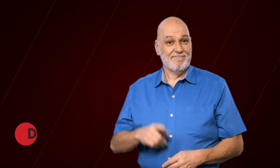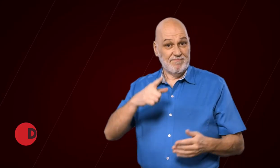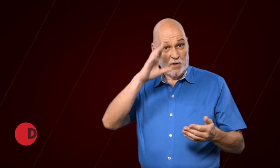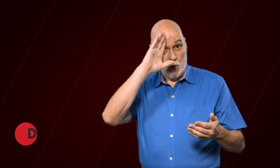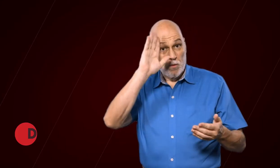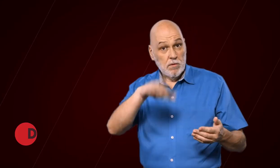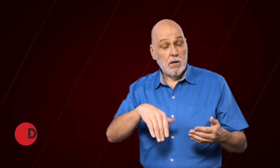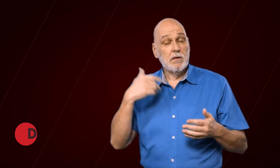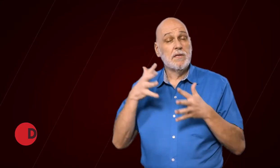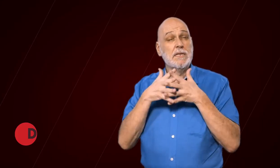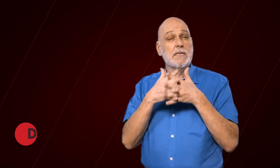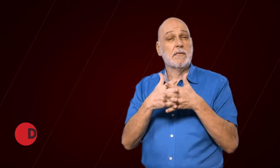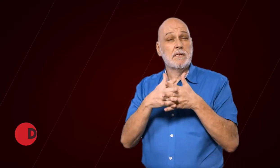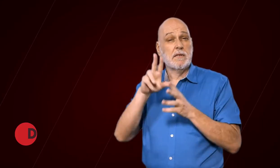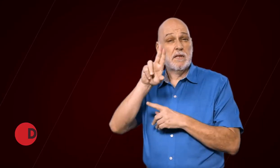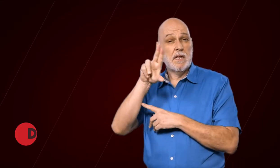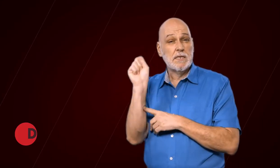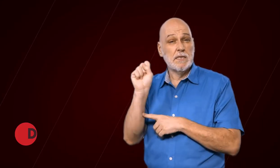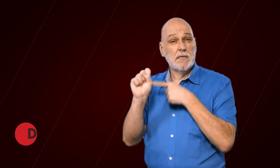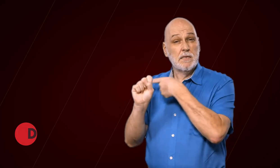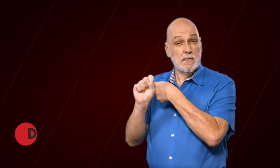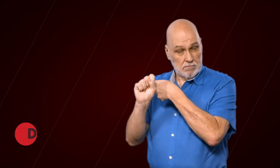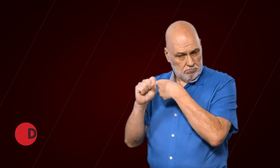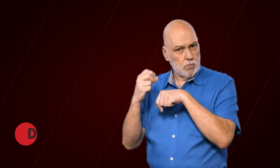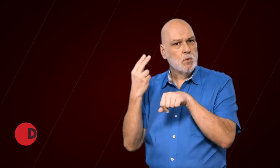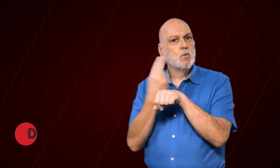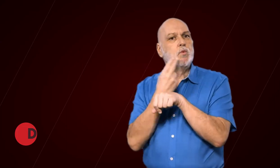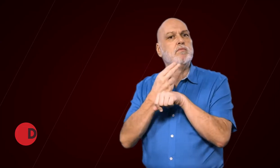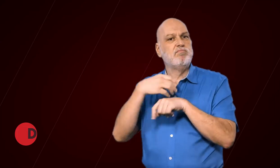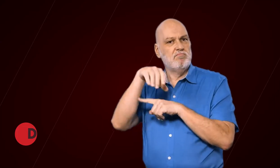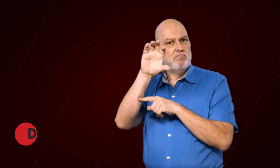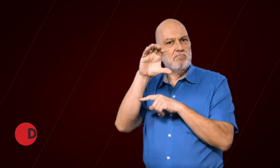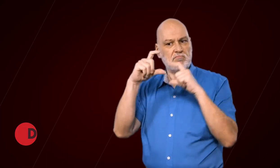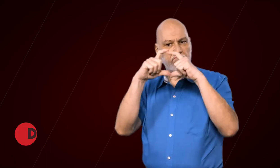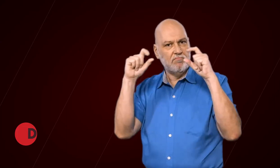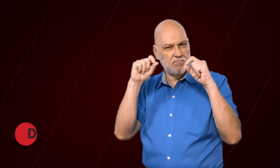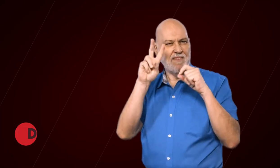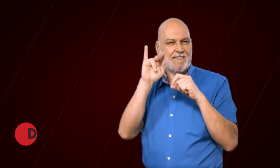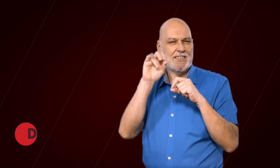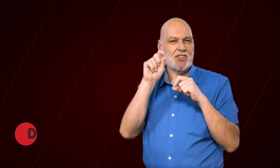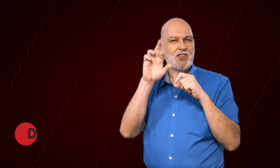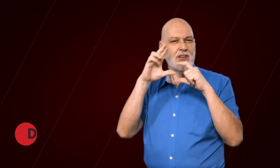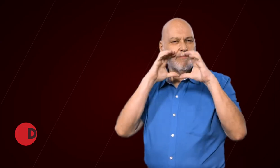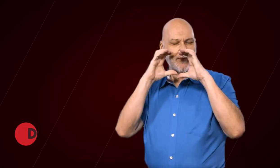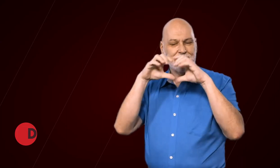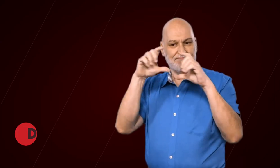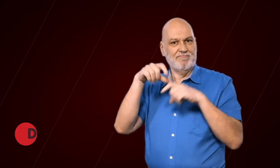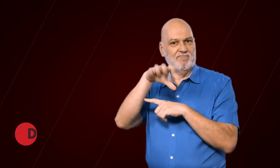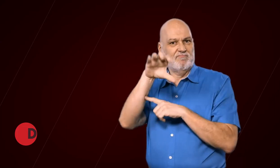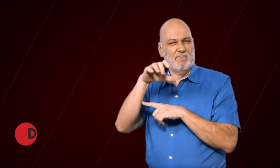[Anselmo]: Use of the communication or visor card is